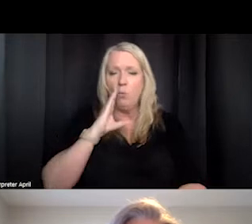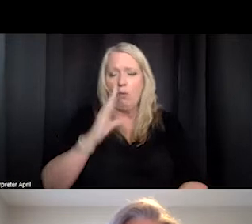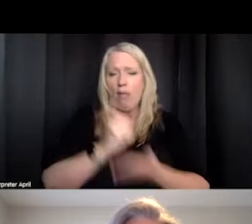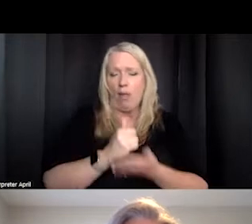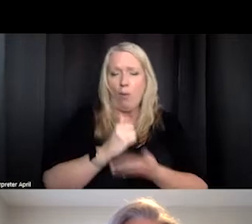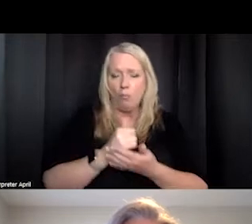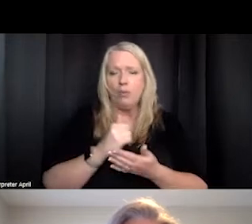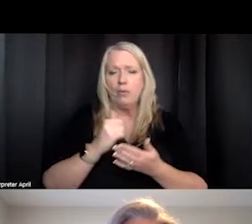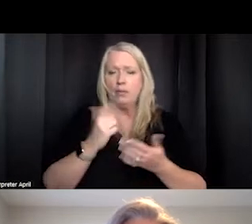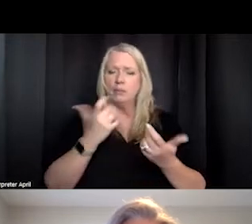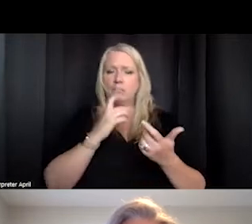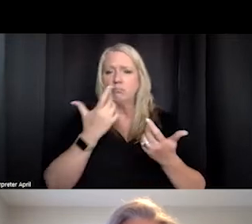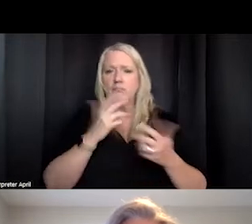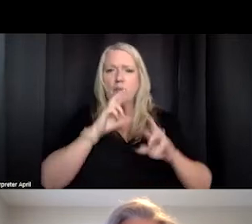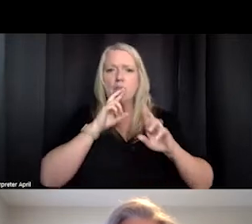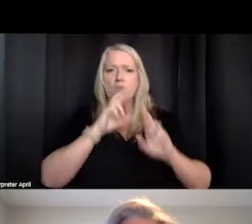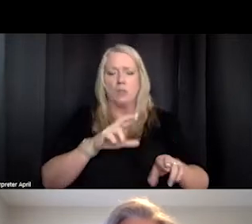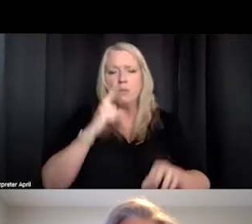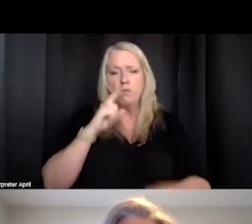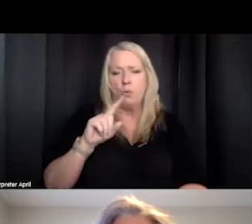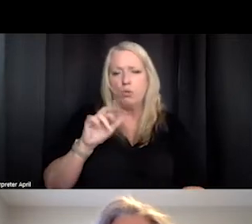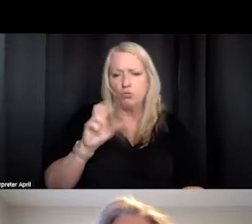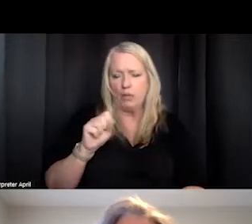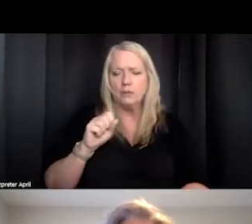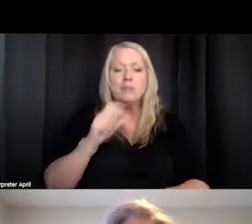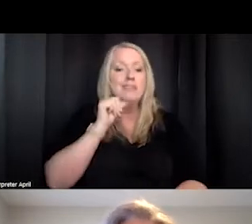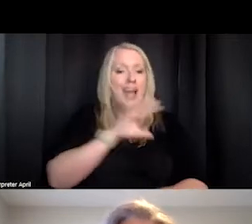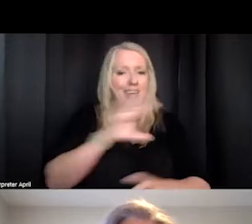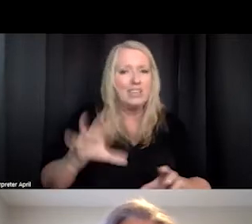RESPONSES FOR CRISIS, NOT INCLUDING, LAW ENFORCEMENT.